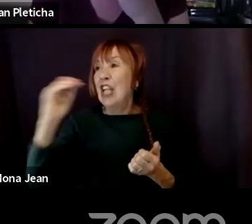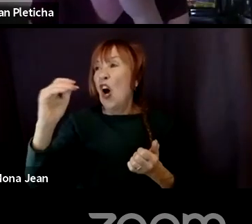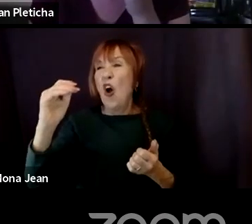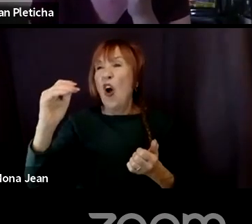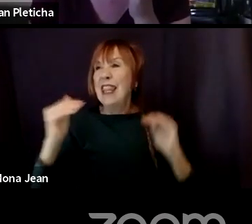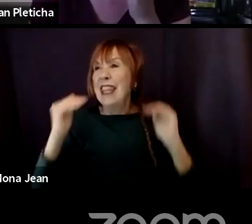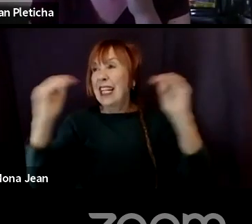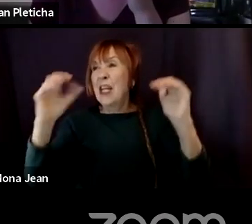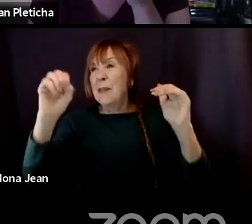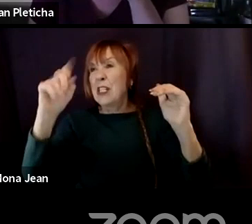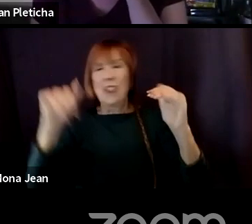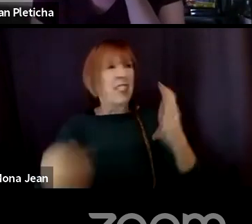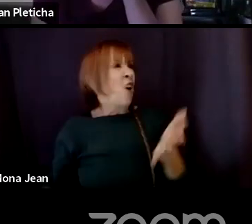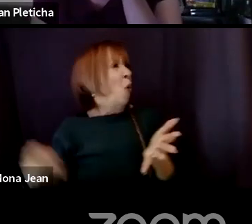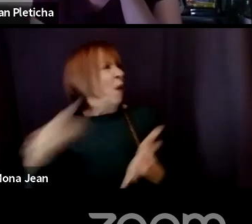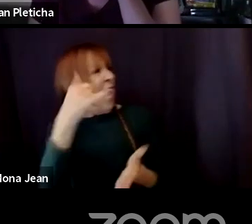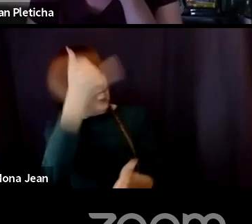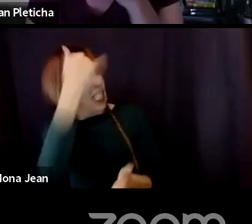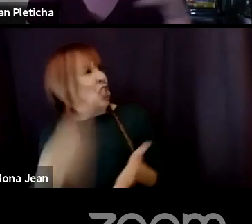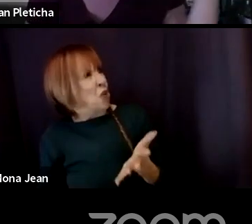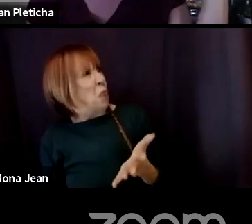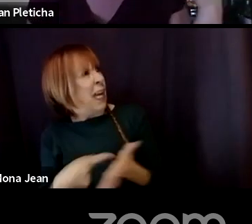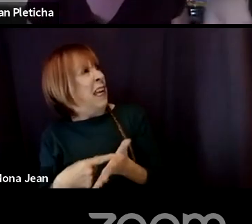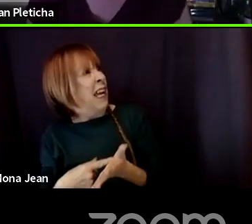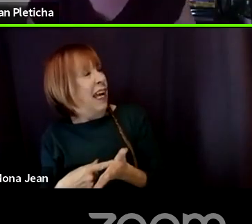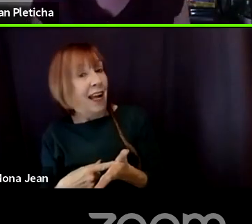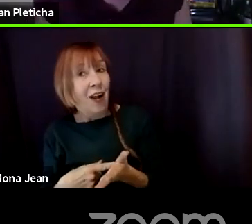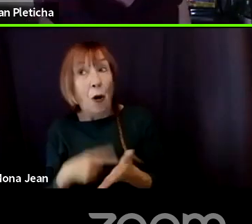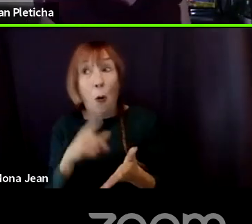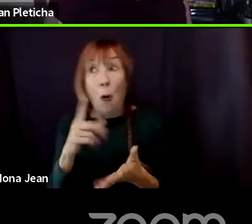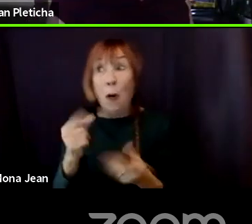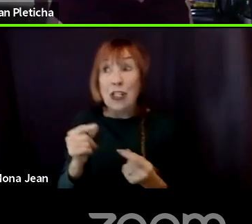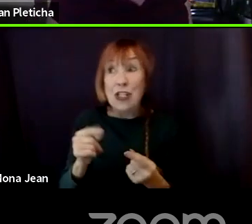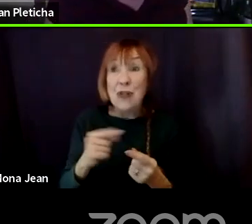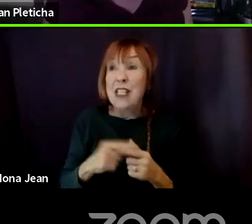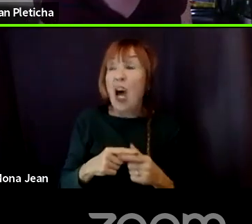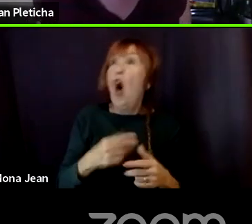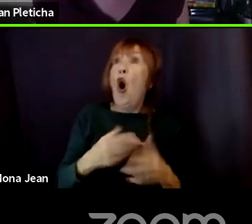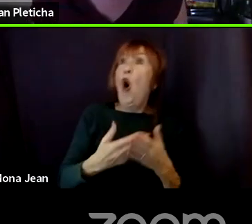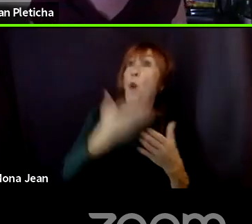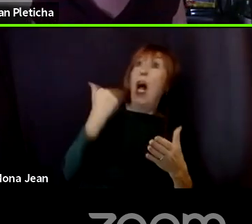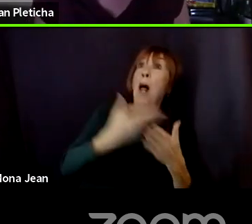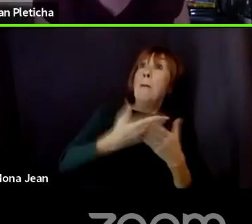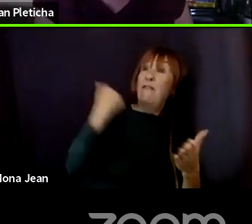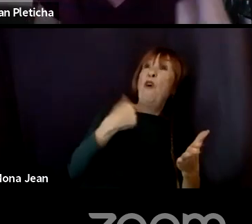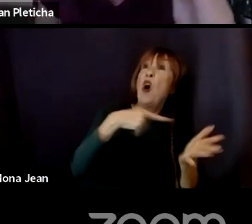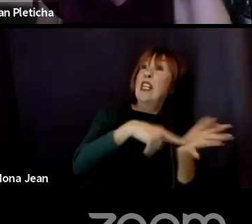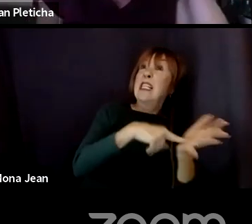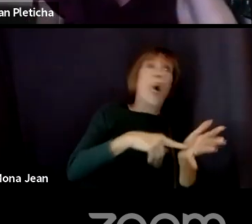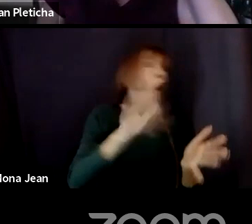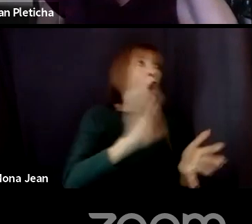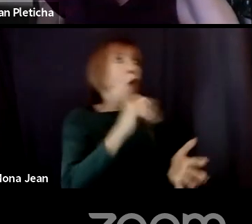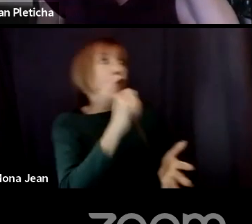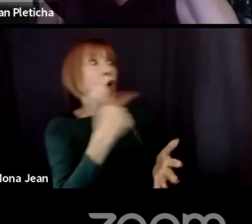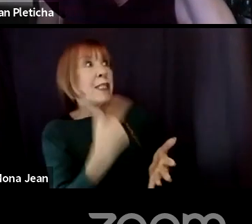I have-- Alrighty go. Just come up with this. Yeah, yeah. (mumbles) I hand it over and the director is like,